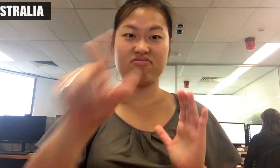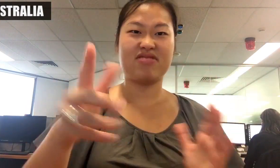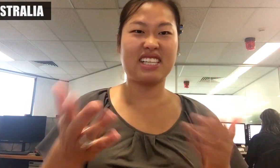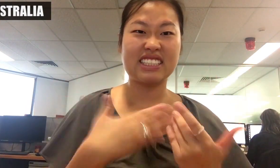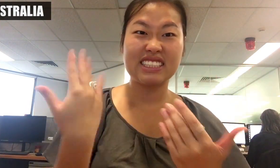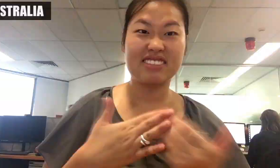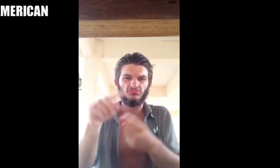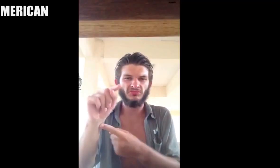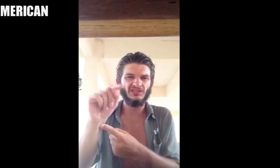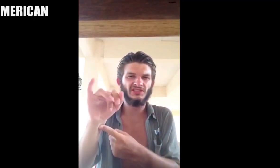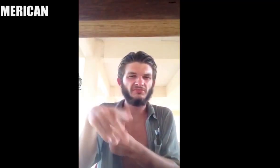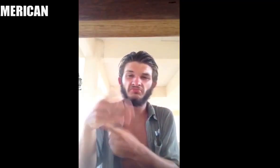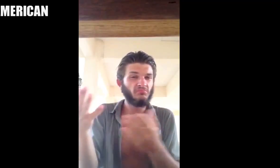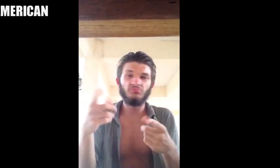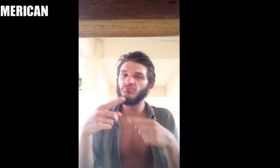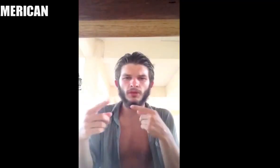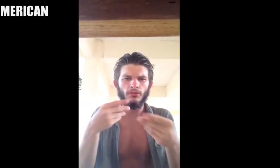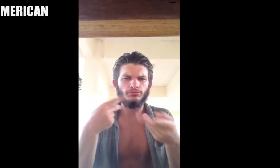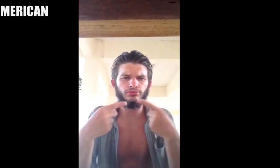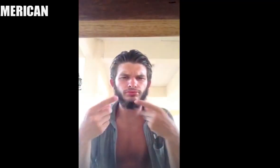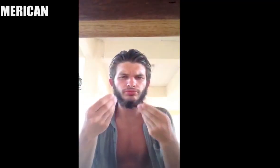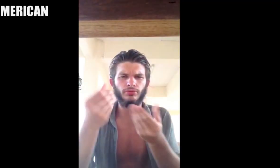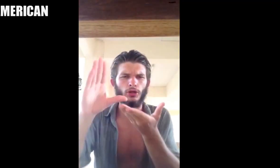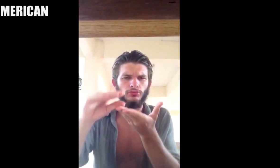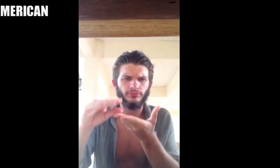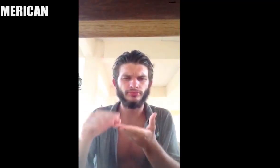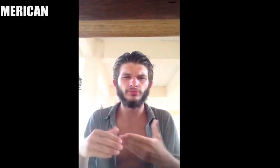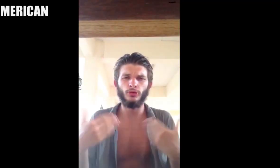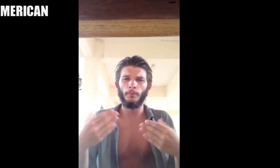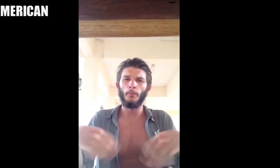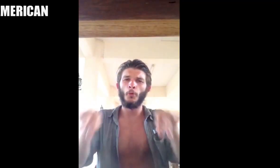Here's a tip: you should try and negotiate when it comes to money.